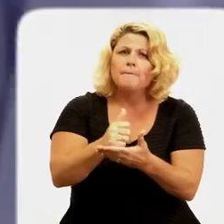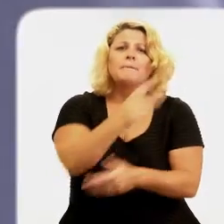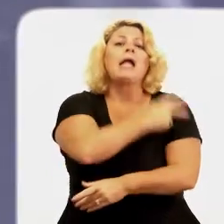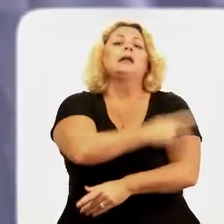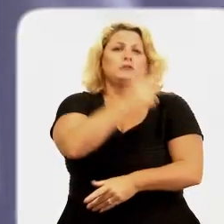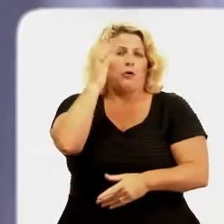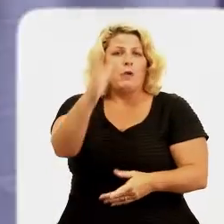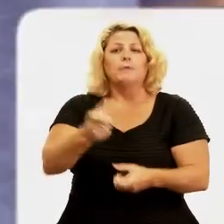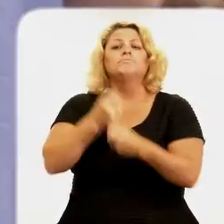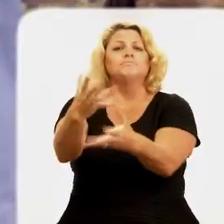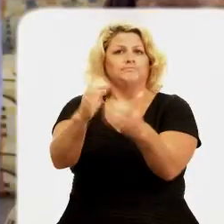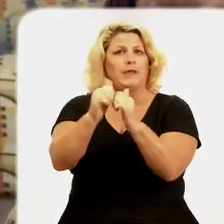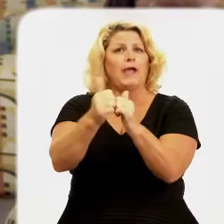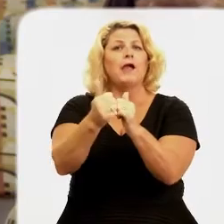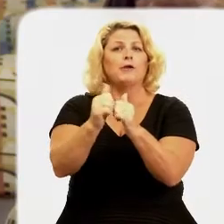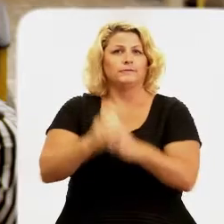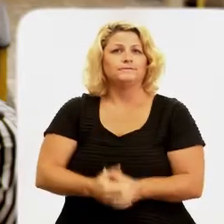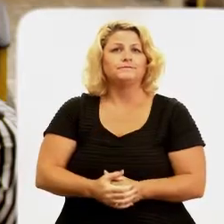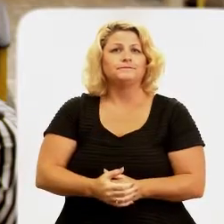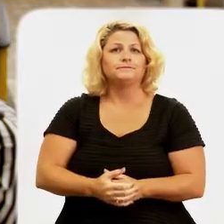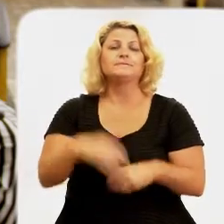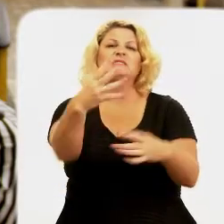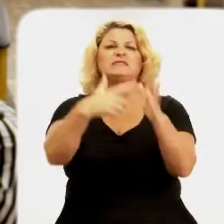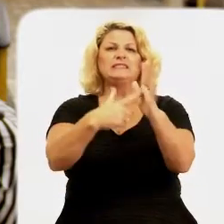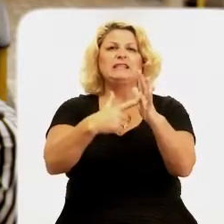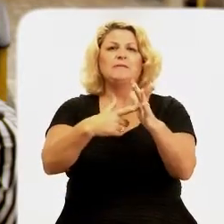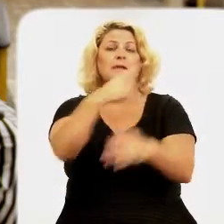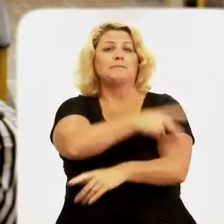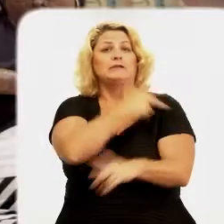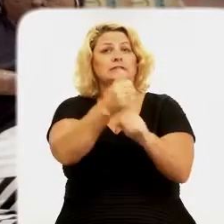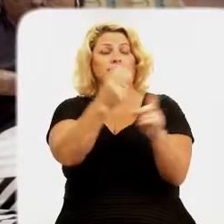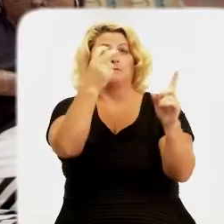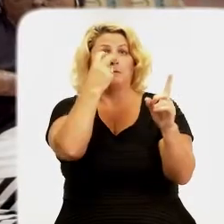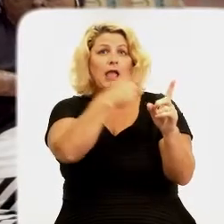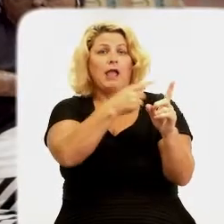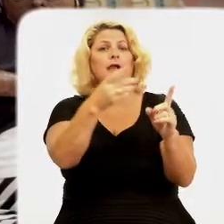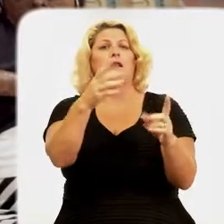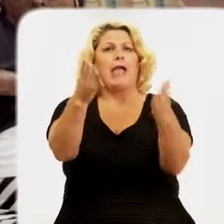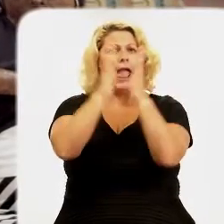Let the patient tell you how to assist them. For example, patients with visual disabilities may ask you